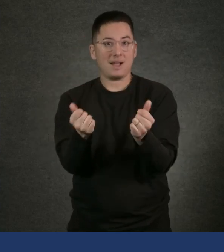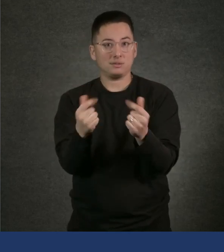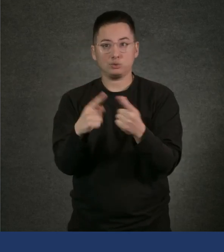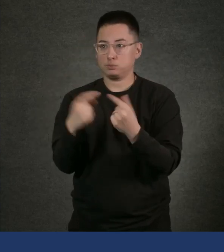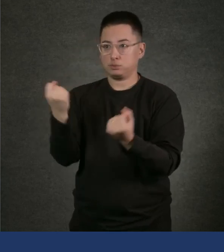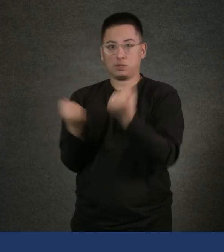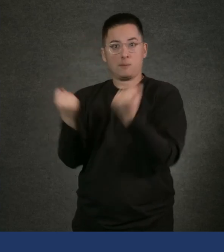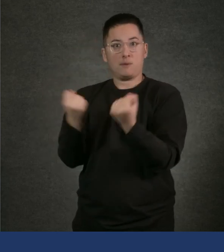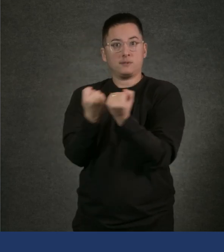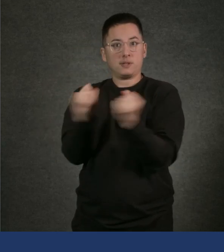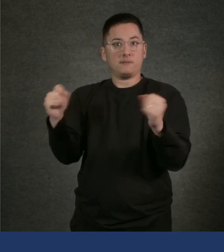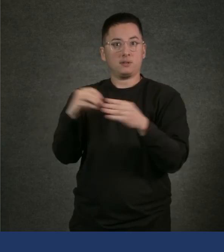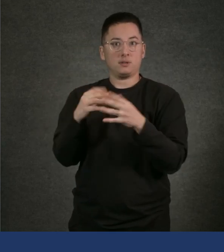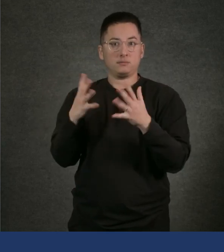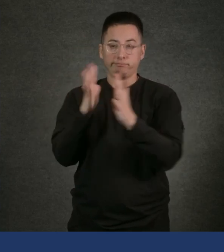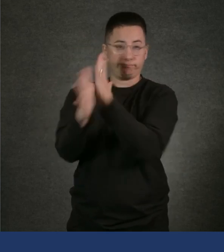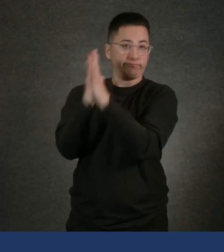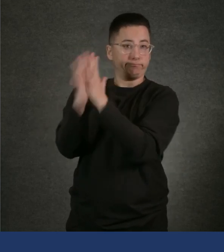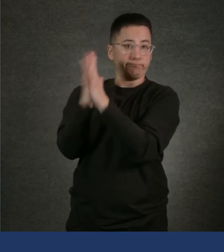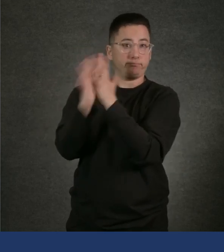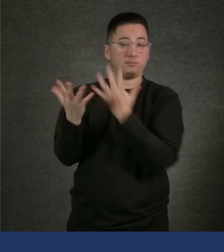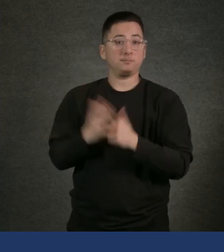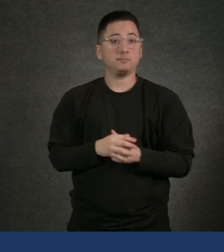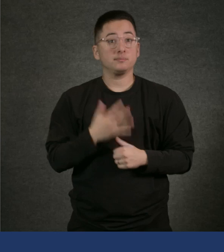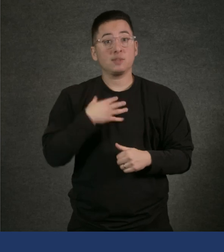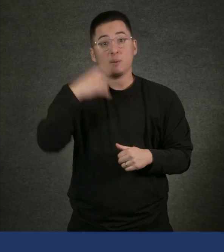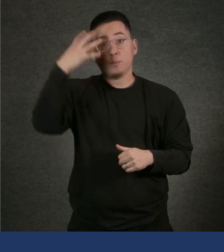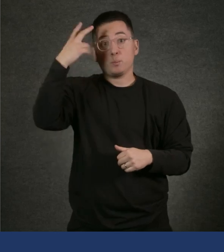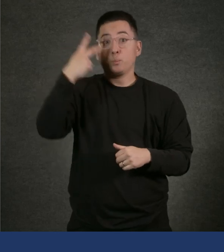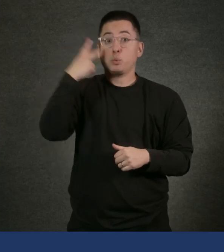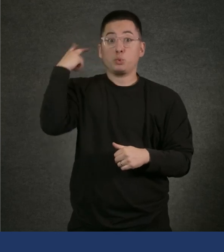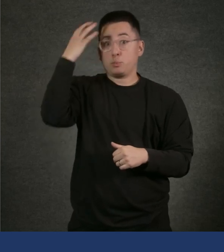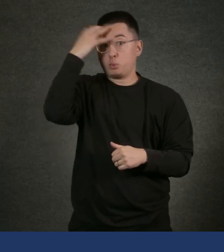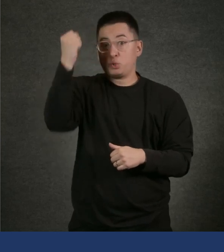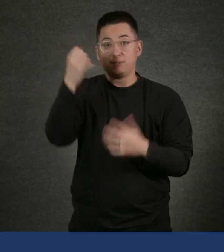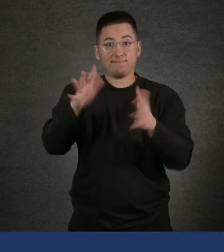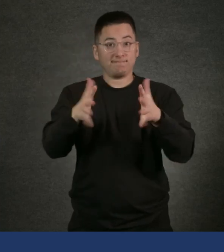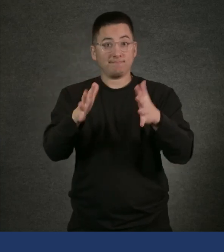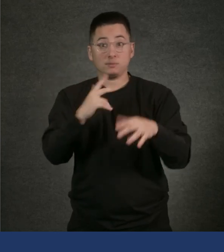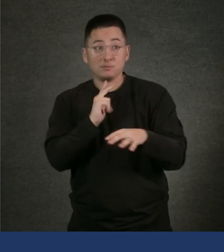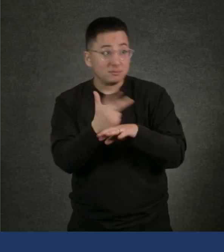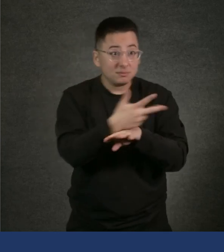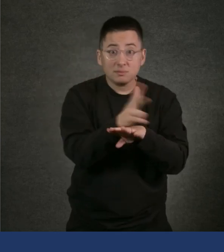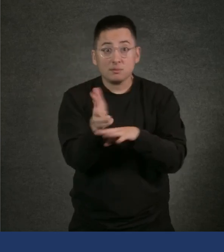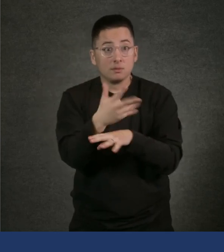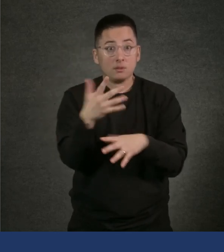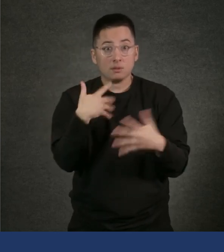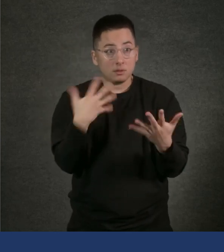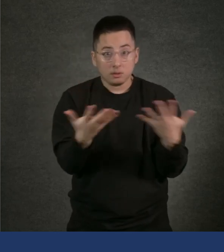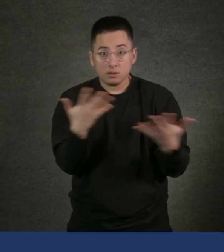My lack of memory on where to turn or how to get somewhere is also hindered. One of the nerves in my left eye was